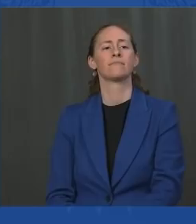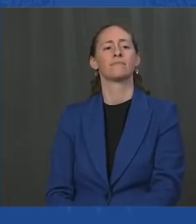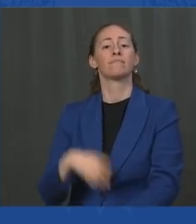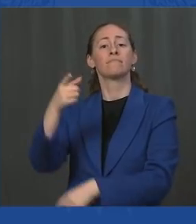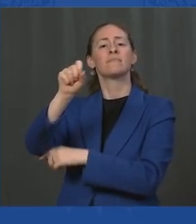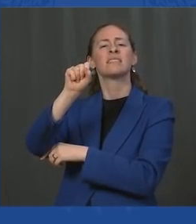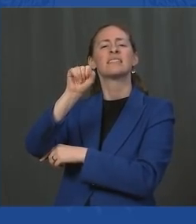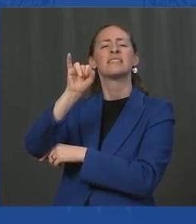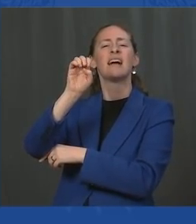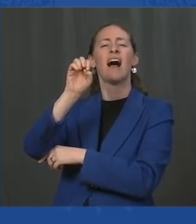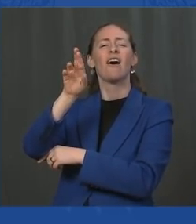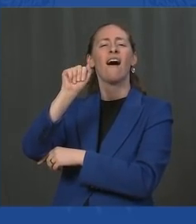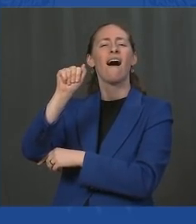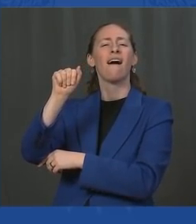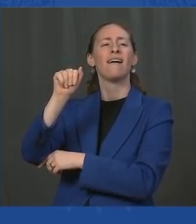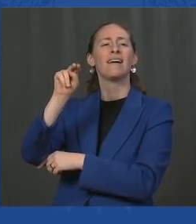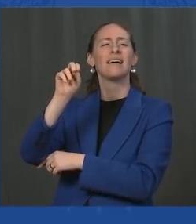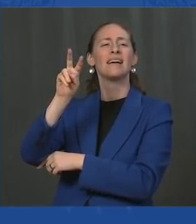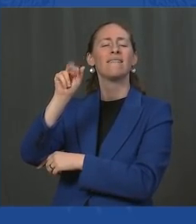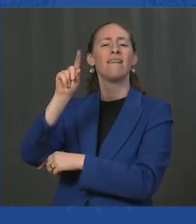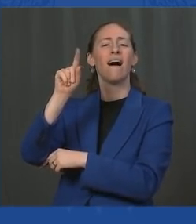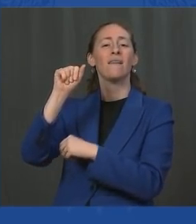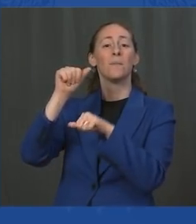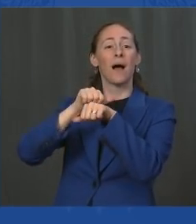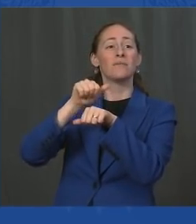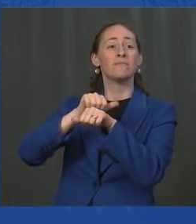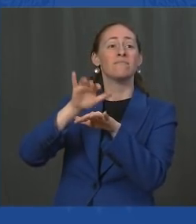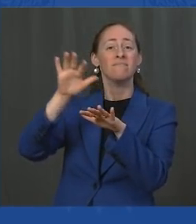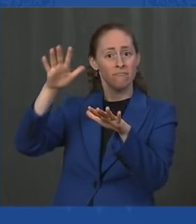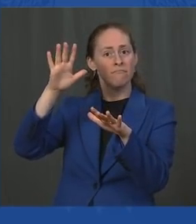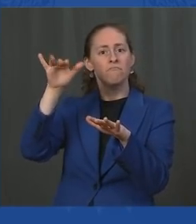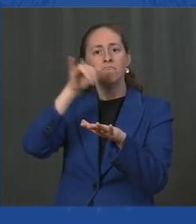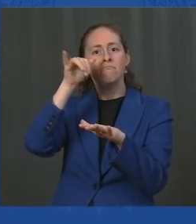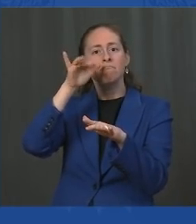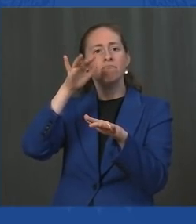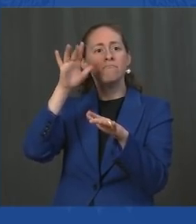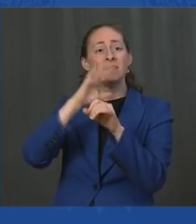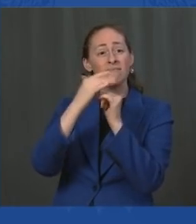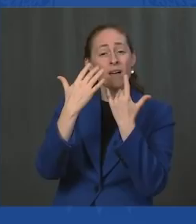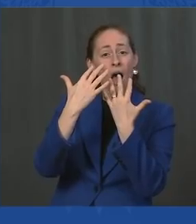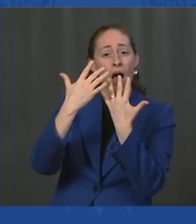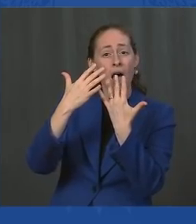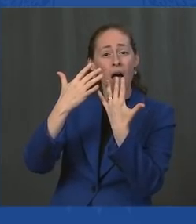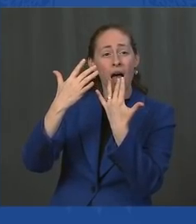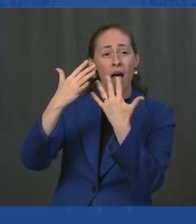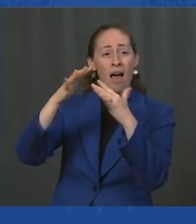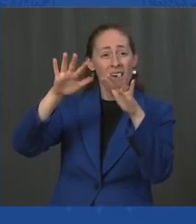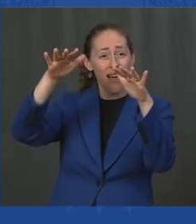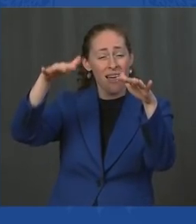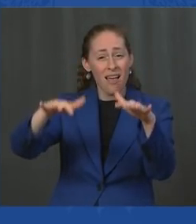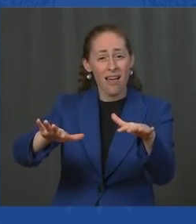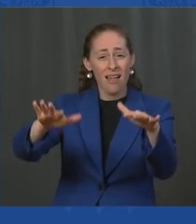So far, it's burned more than 200,000 acres. Tens of thousands of people have been --